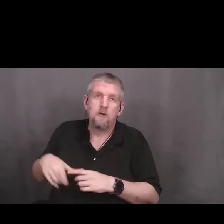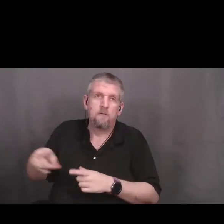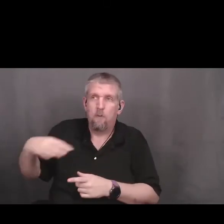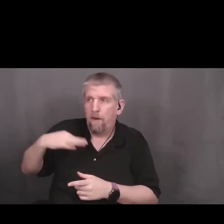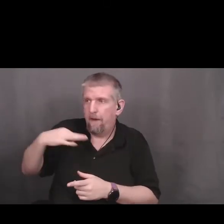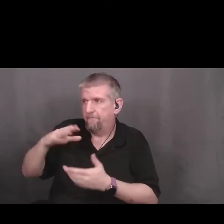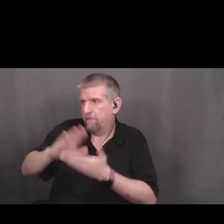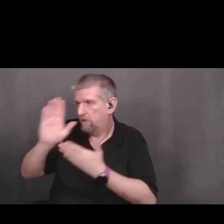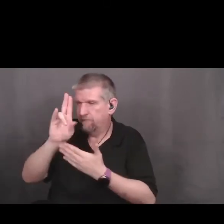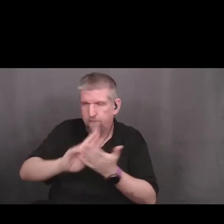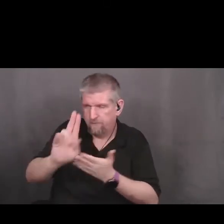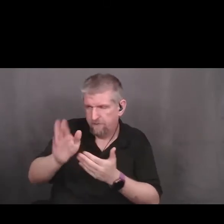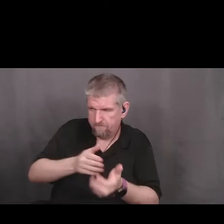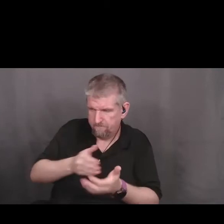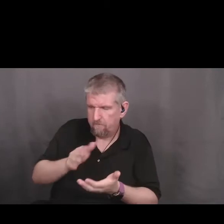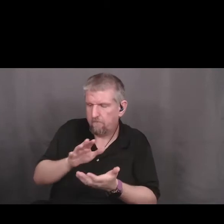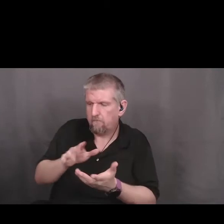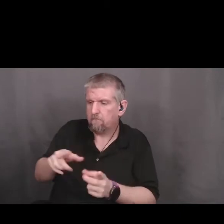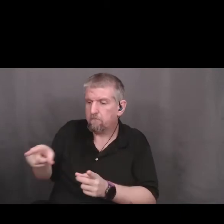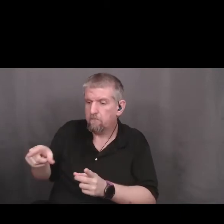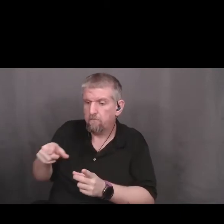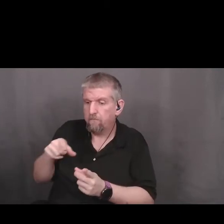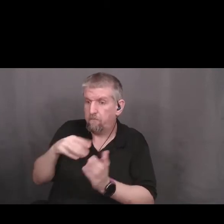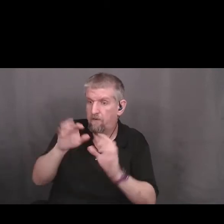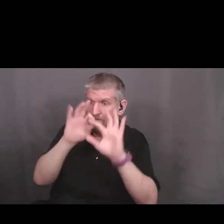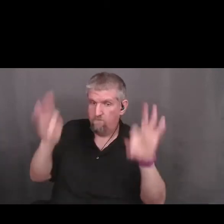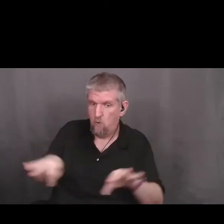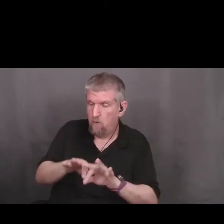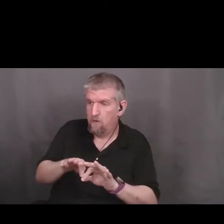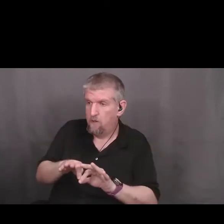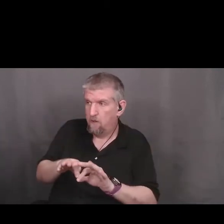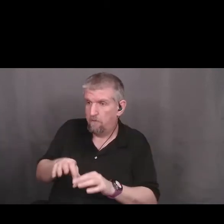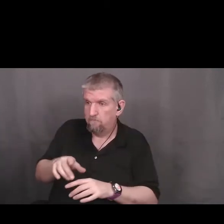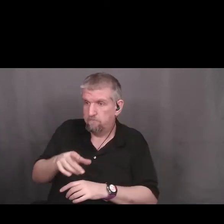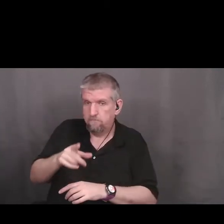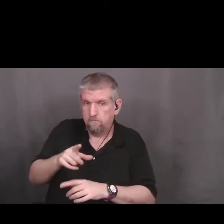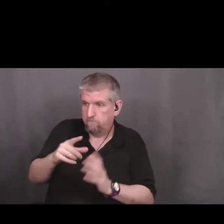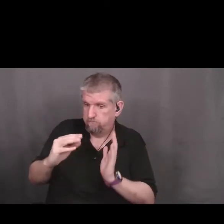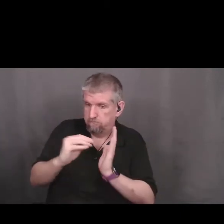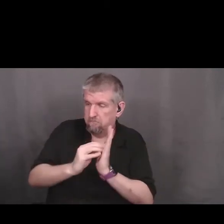any type of school, you don't have to disclose that you have a disability at all,